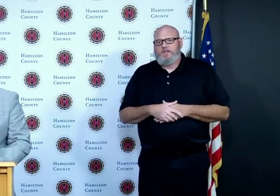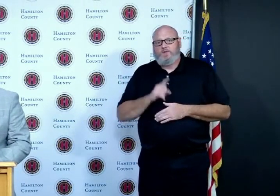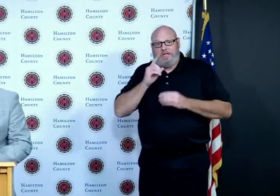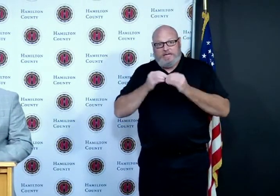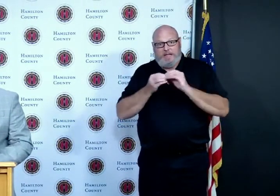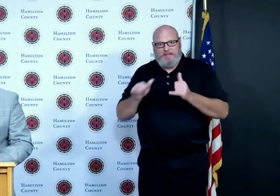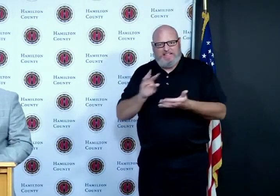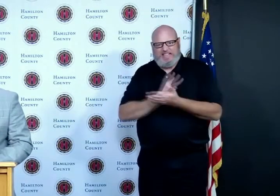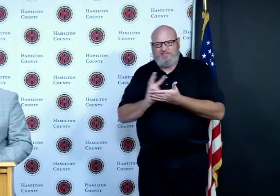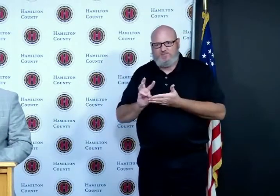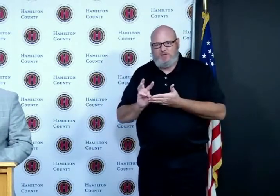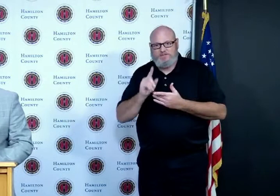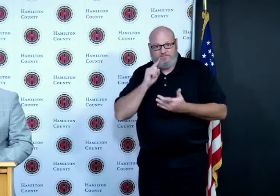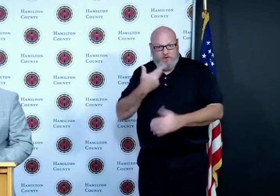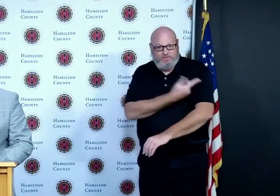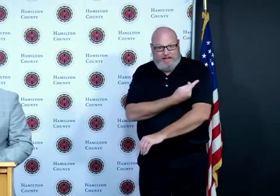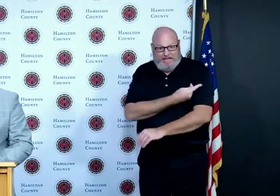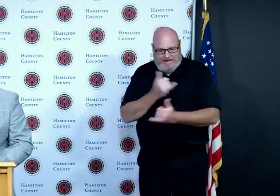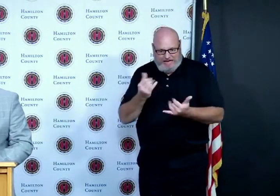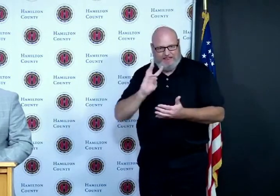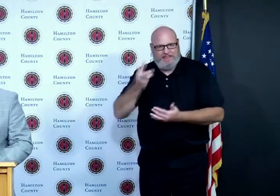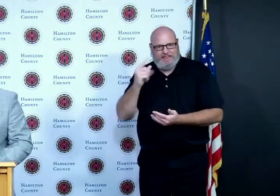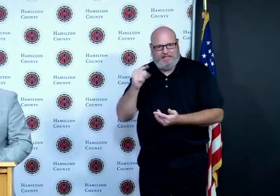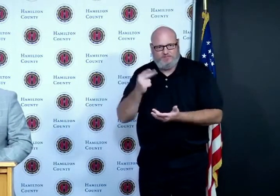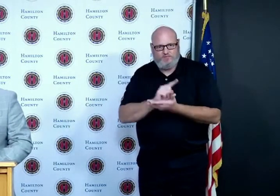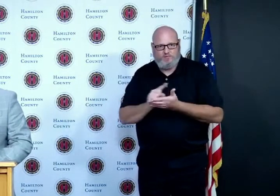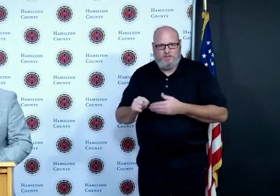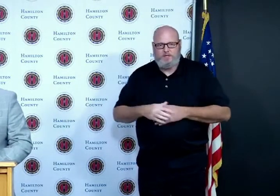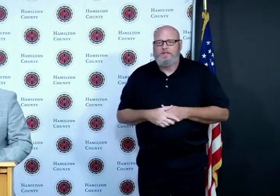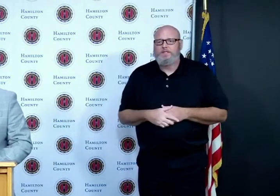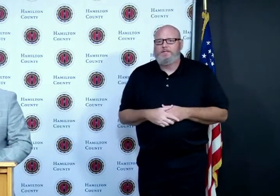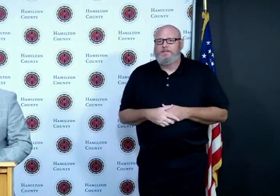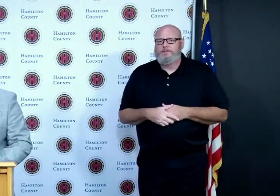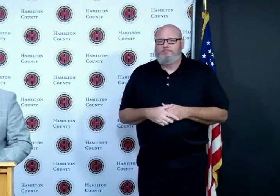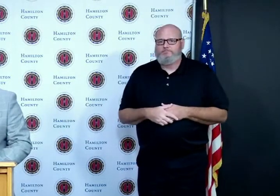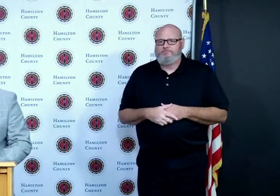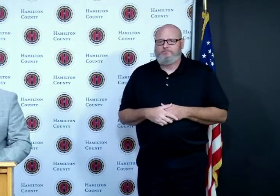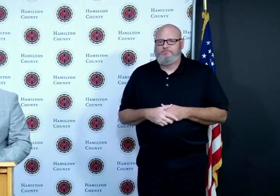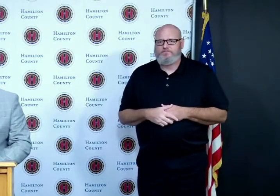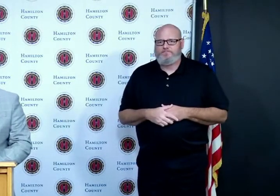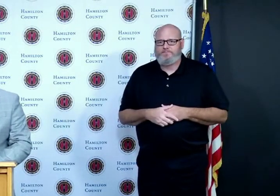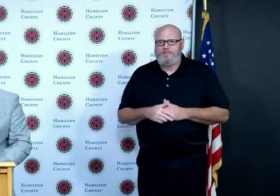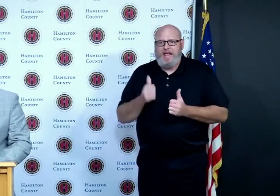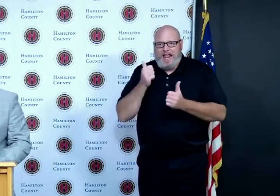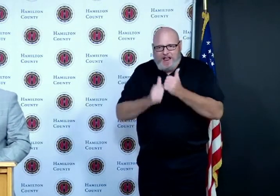and every provider has created a system that ties to the electronic medical record it tells patients